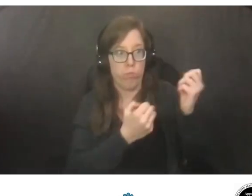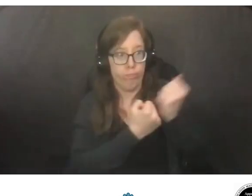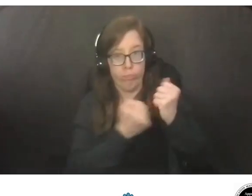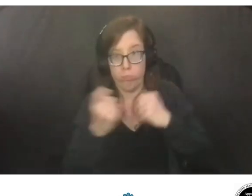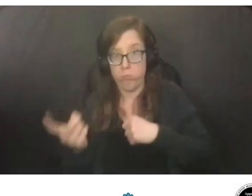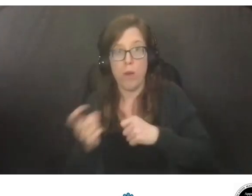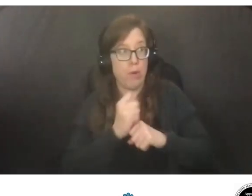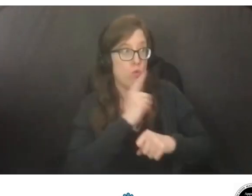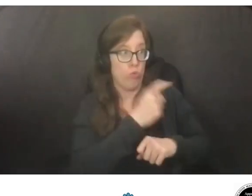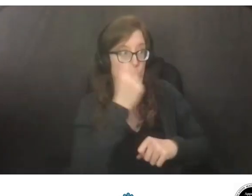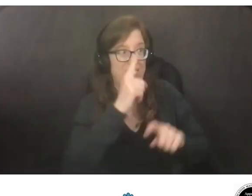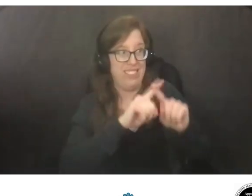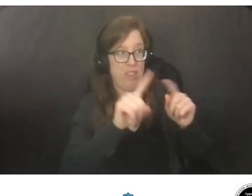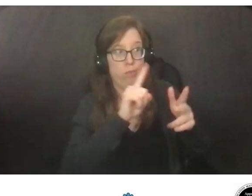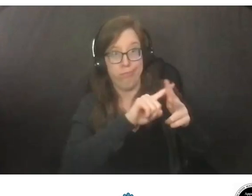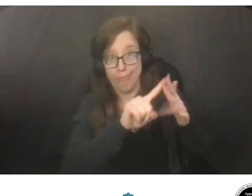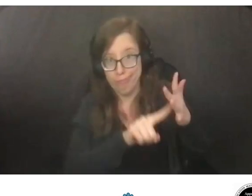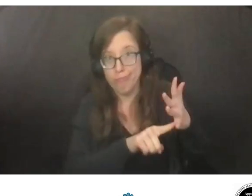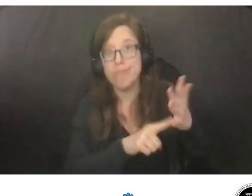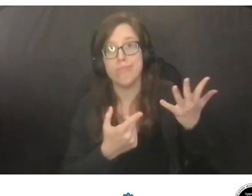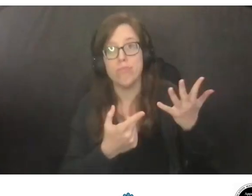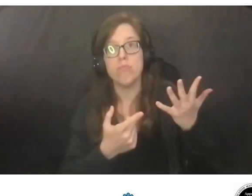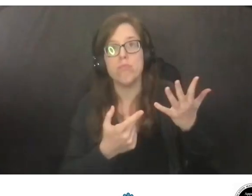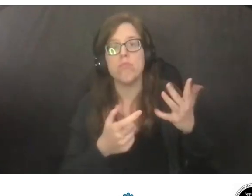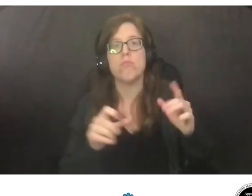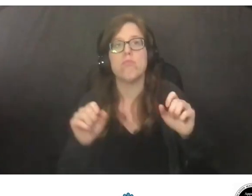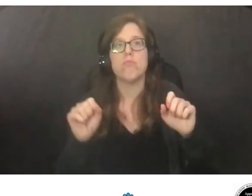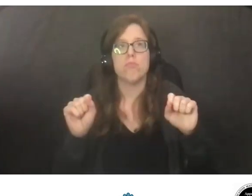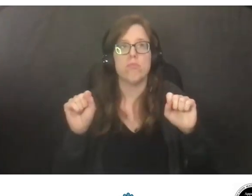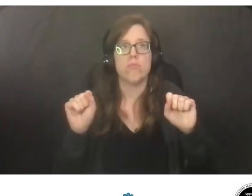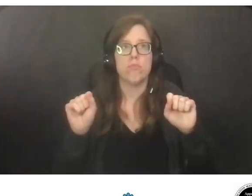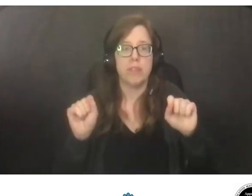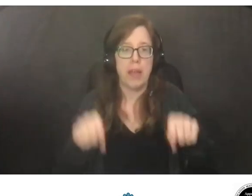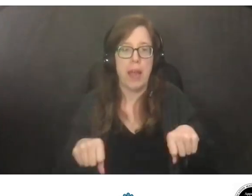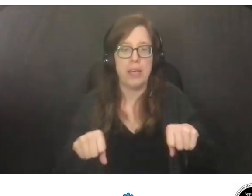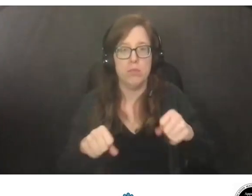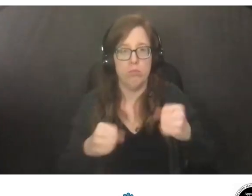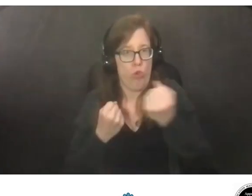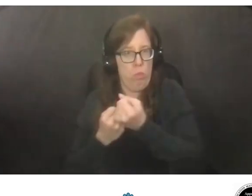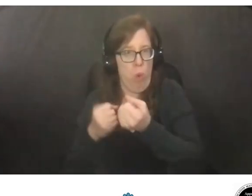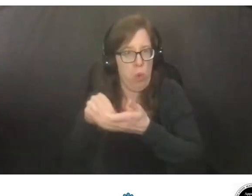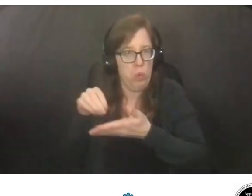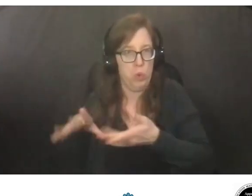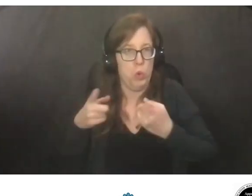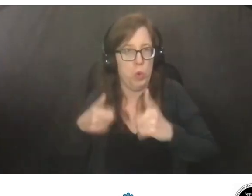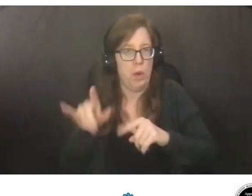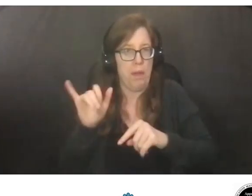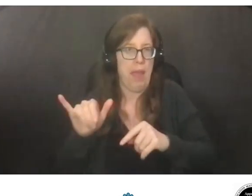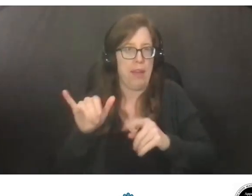there understands those things and is able to...to support the student in that.